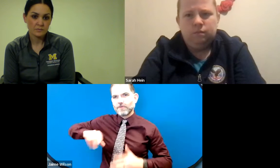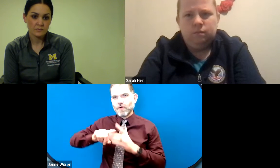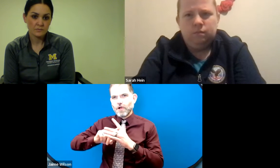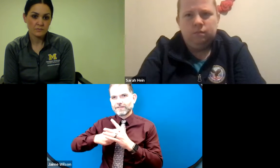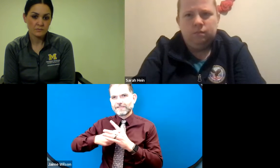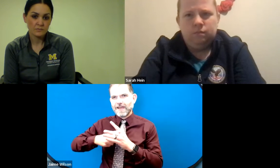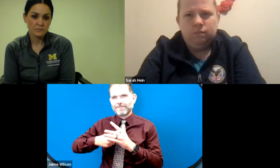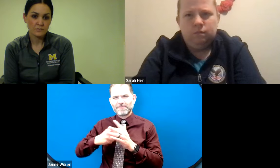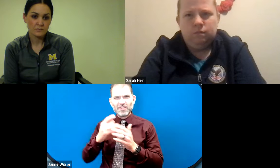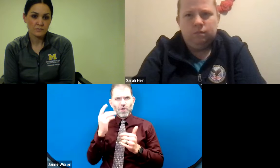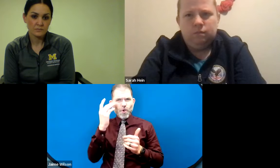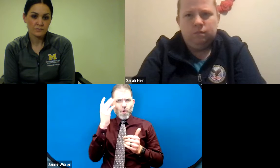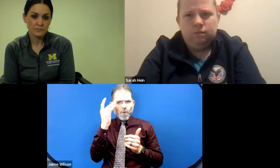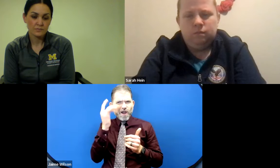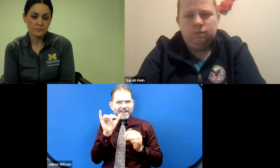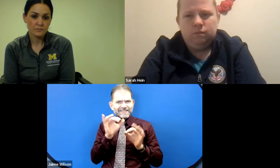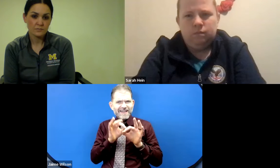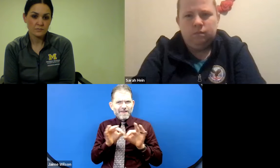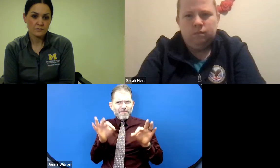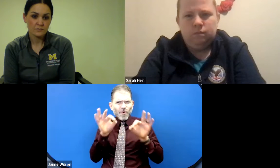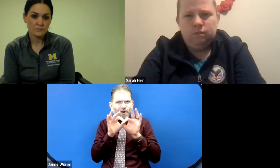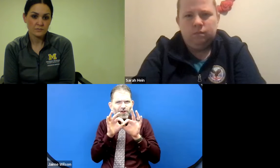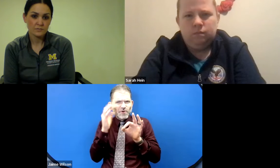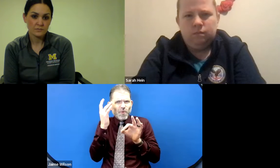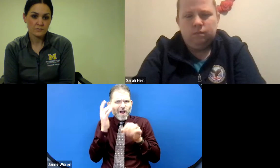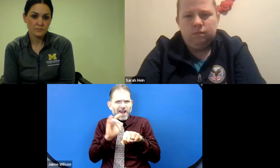ASL Interpreter: if it's after the age of 65 it's called late Onset Alzheimer's.